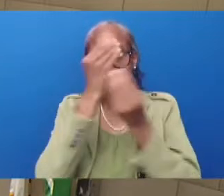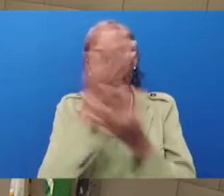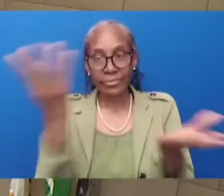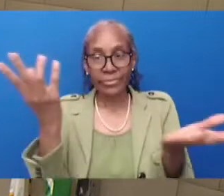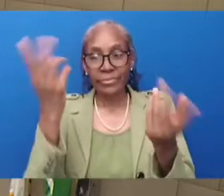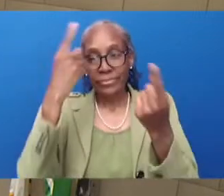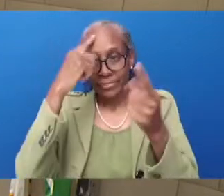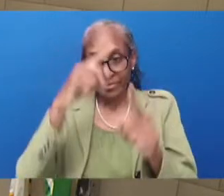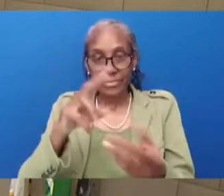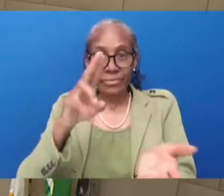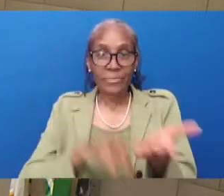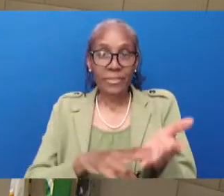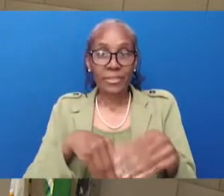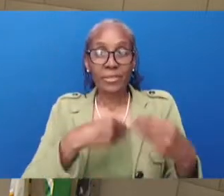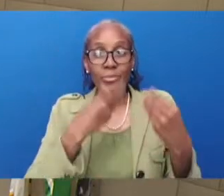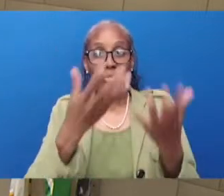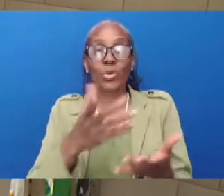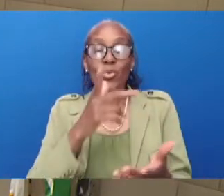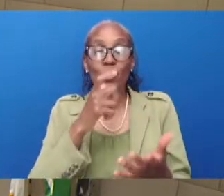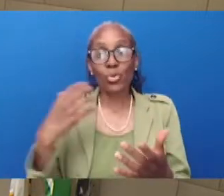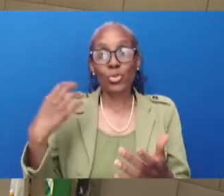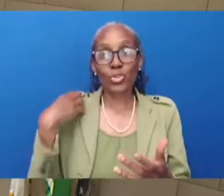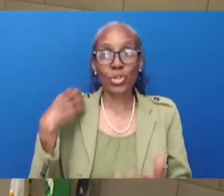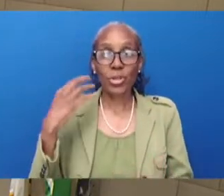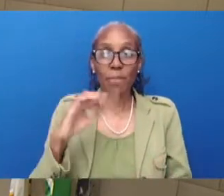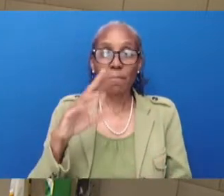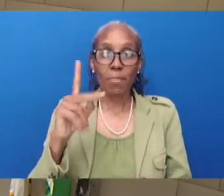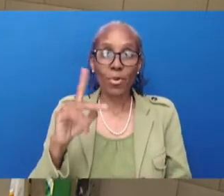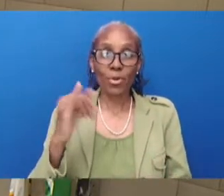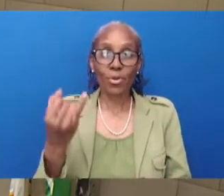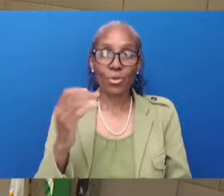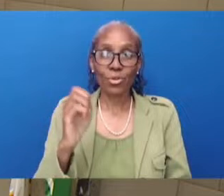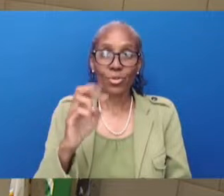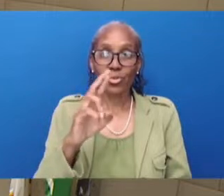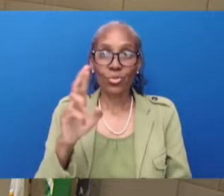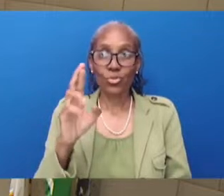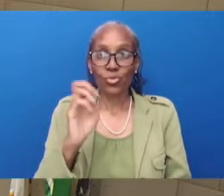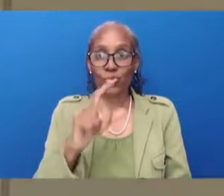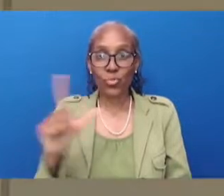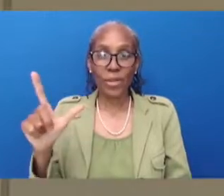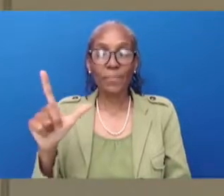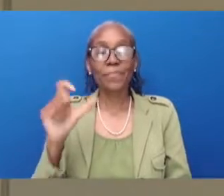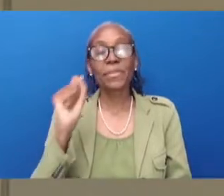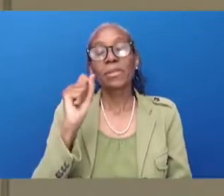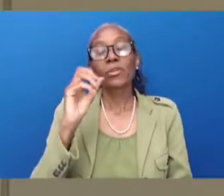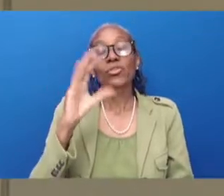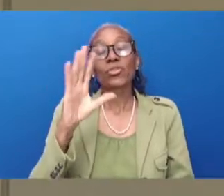ALL RIGHT, AND ONE MORE, VERY IMPORTANT